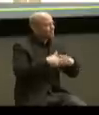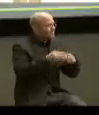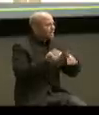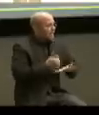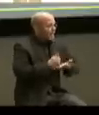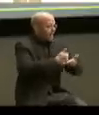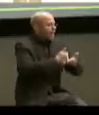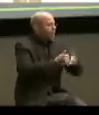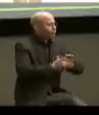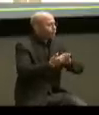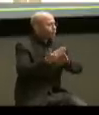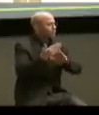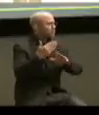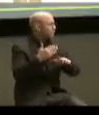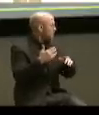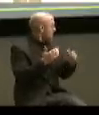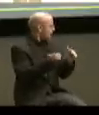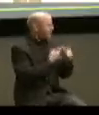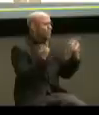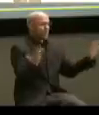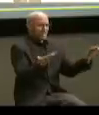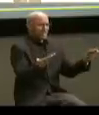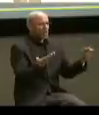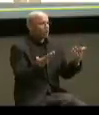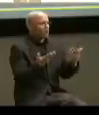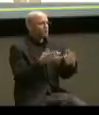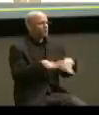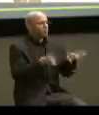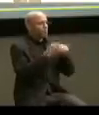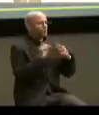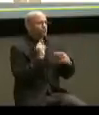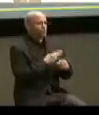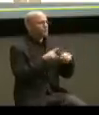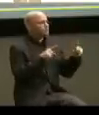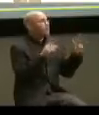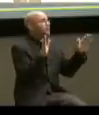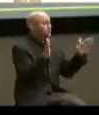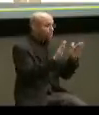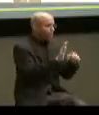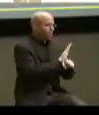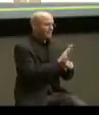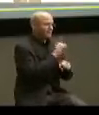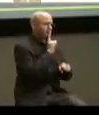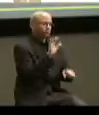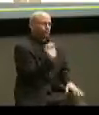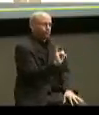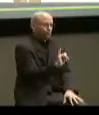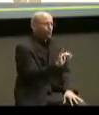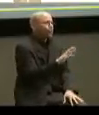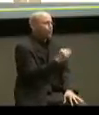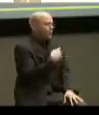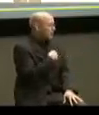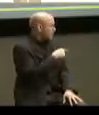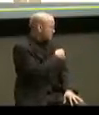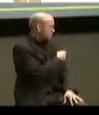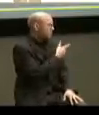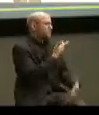ALL THIS -- EVERYBODY IN THE ROOM IS IMPORTANT TO US. ALL THOSE FOLKS FROM THE SMALL BUSINESS COMMUNITY ARE